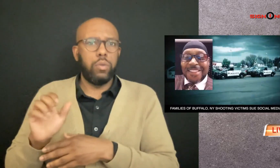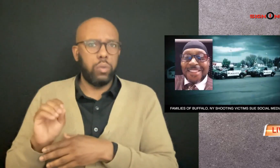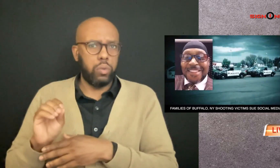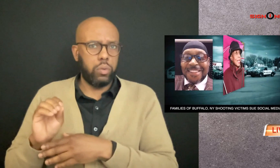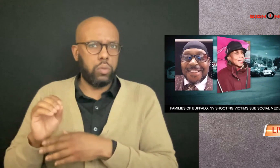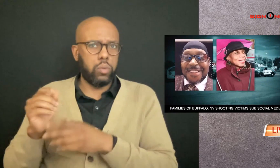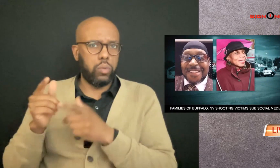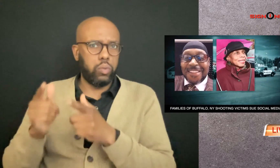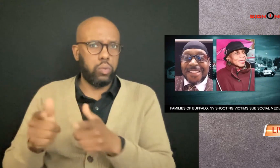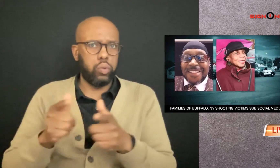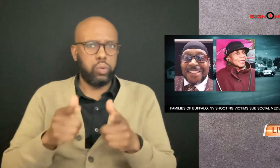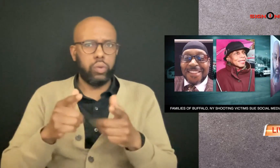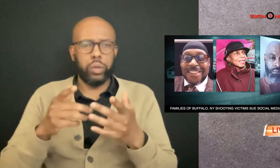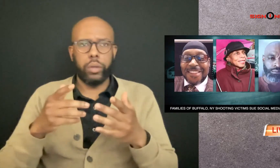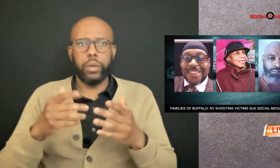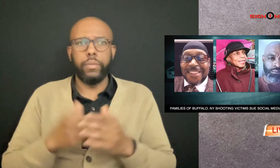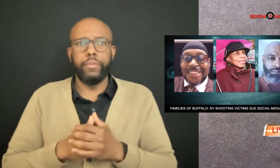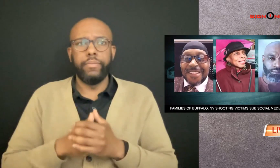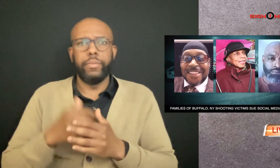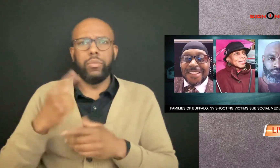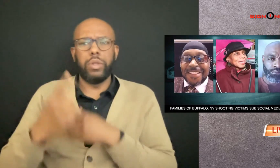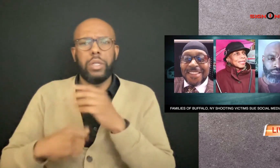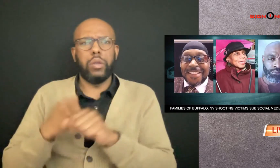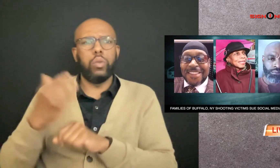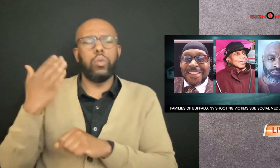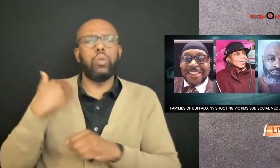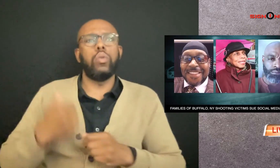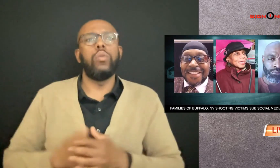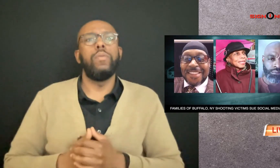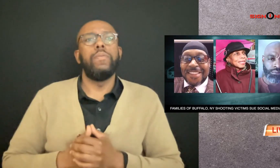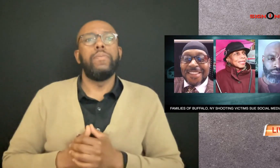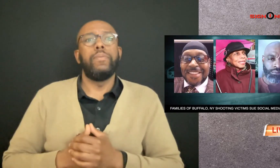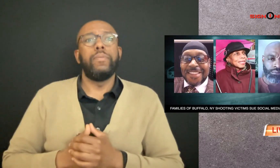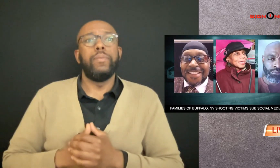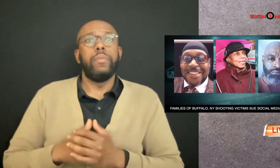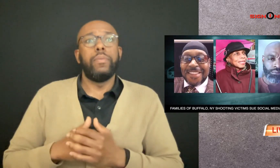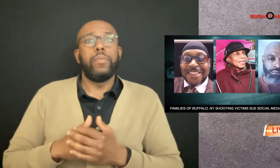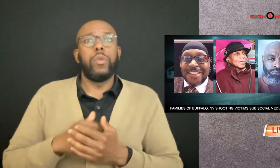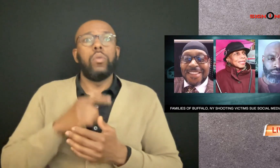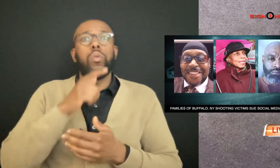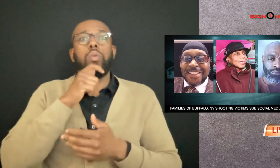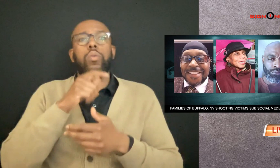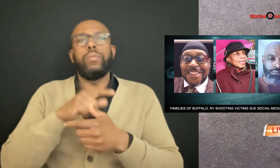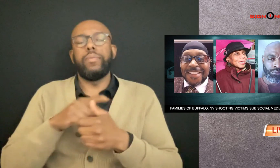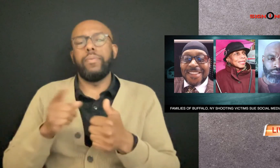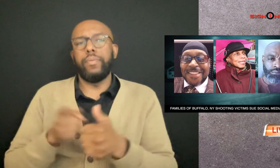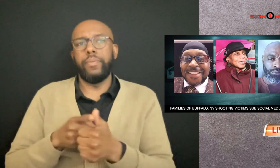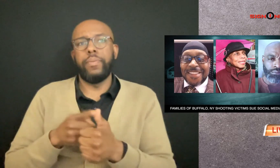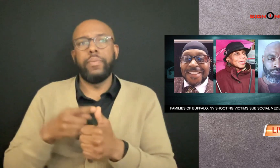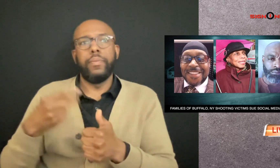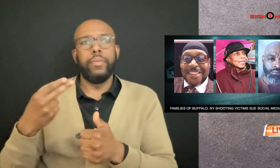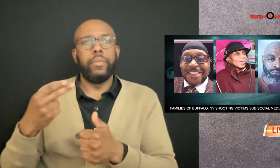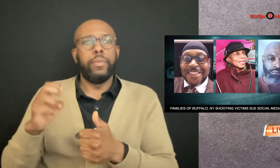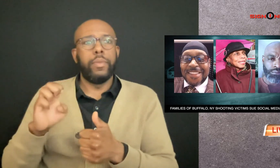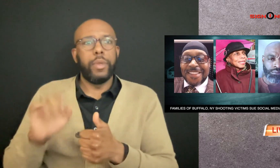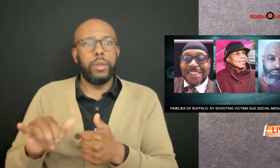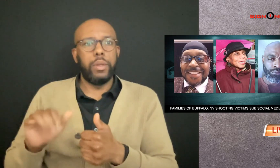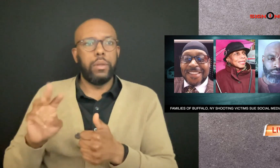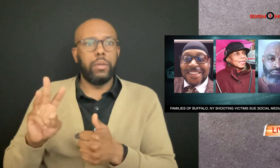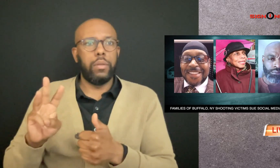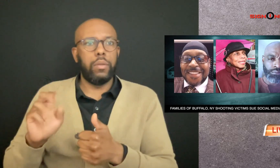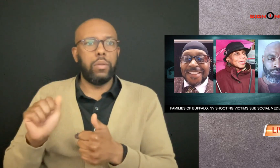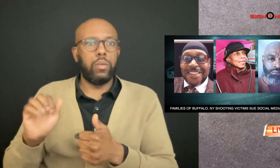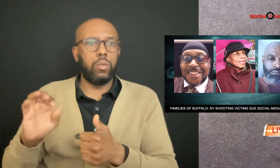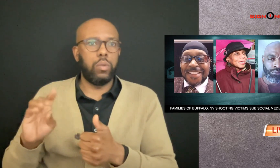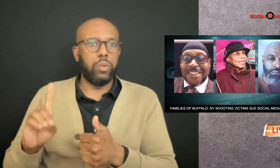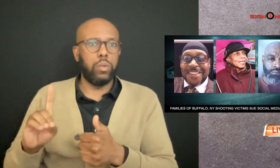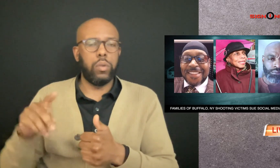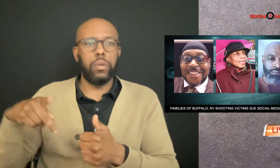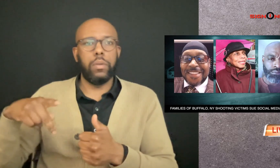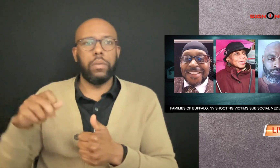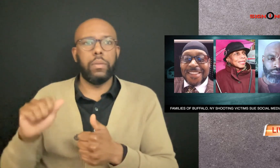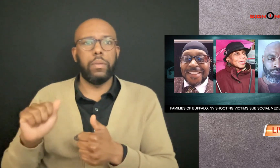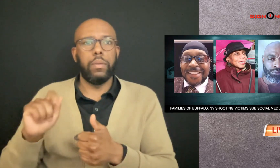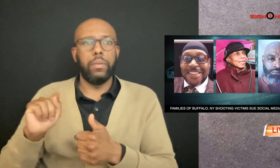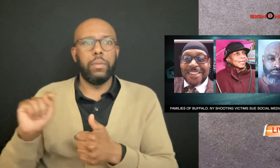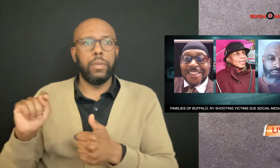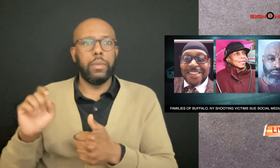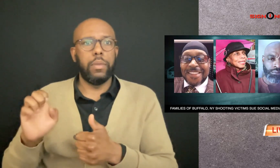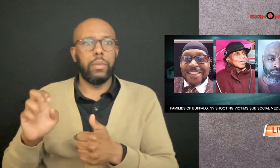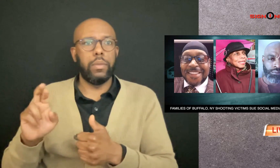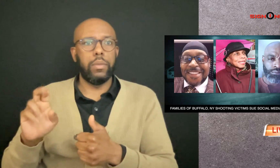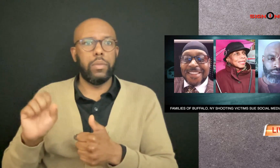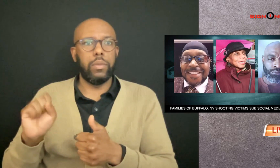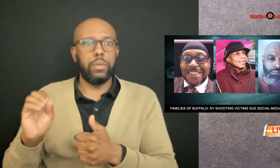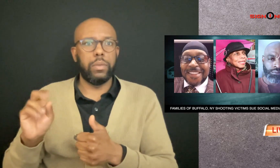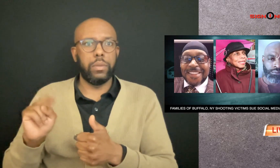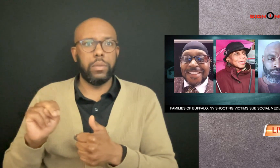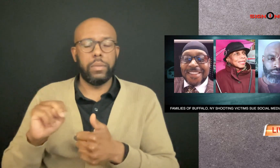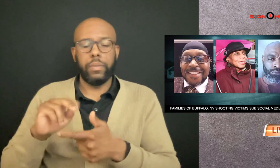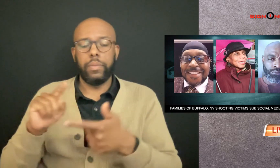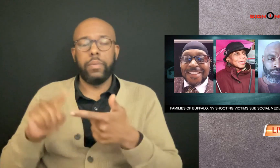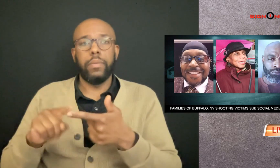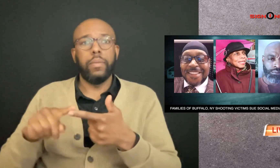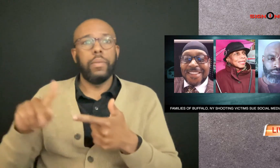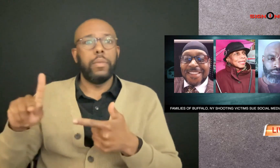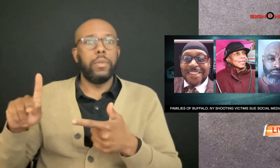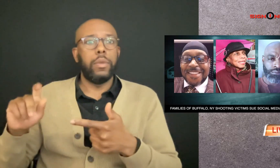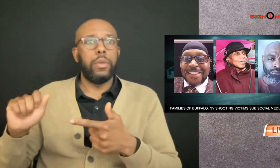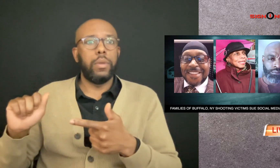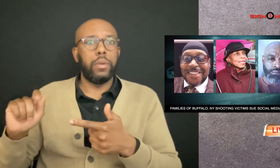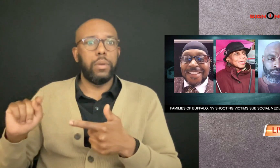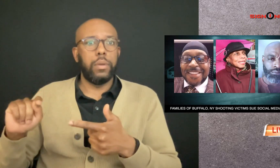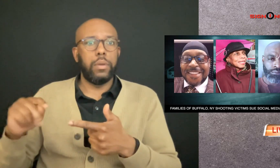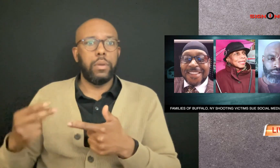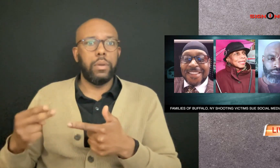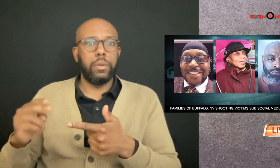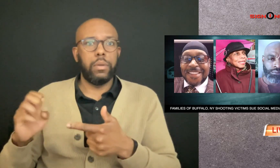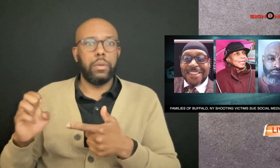shooting massacre a year ago the three victims are Heyward Patterson Katherine